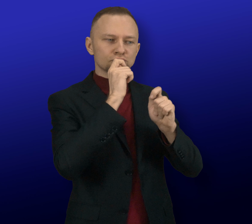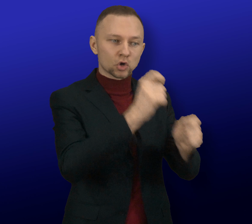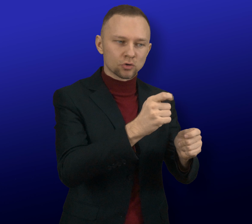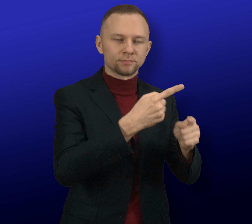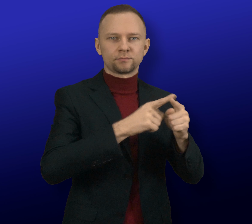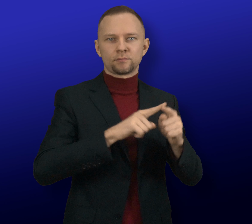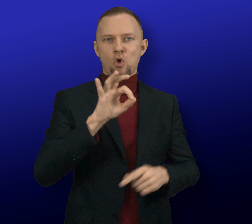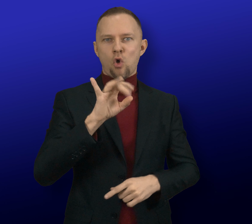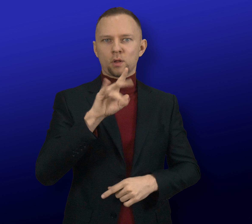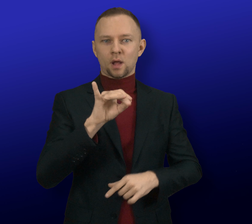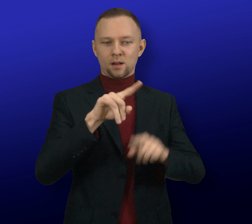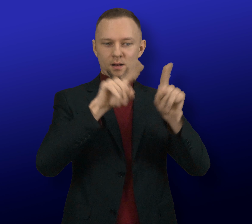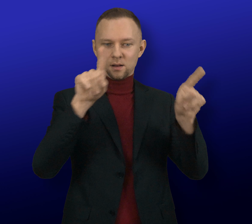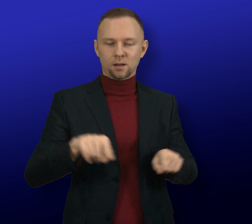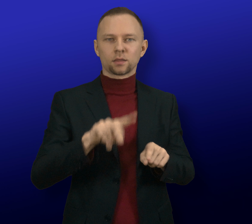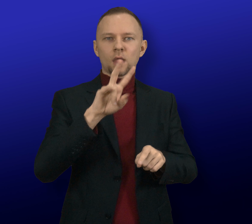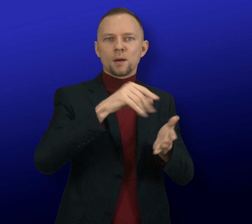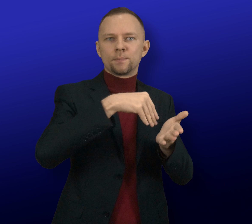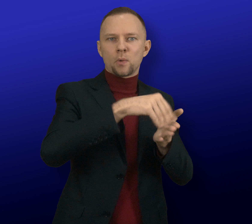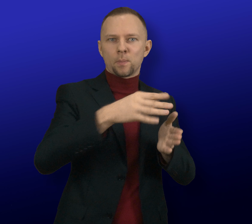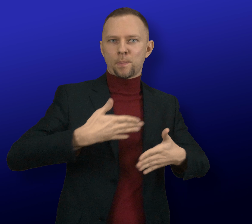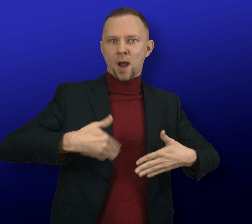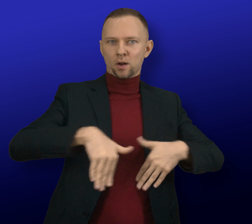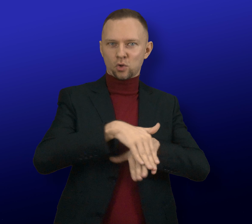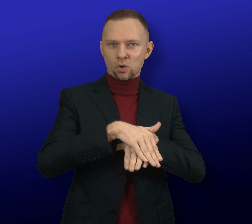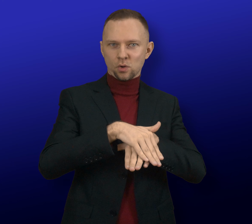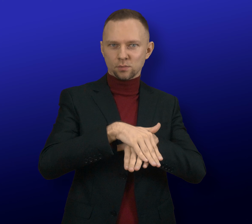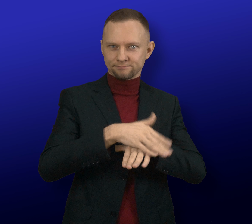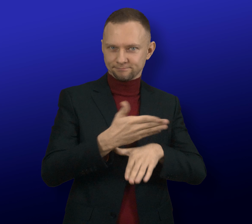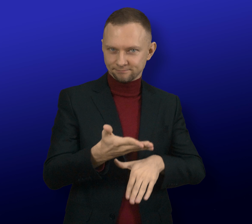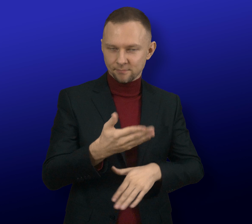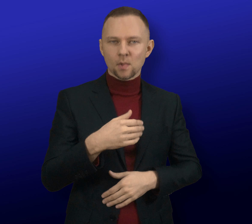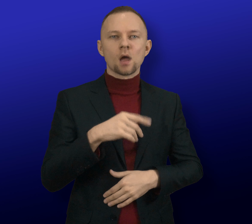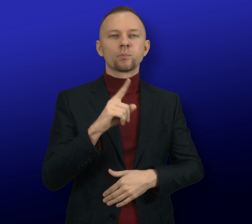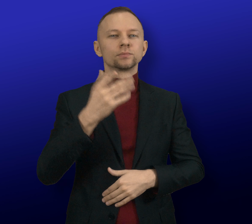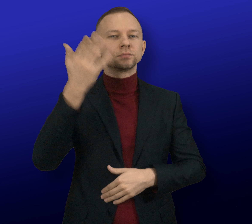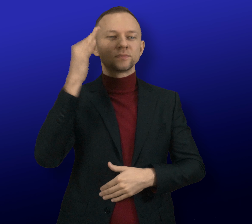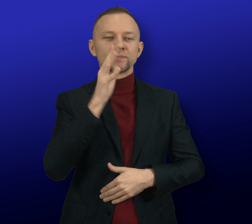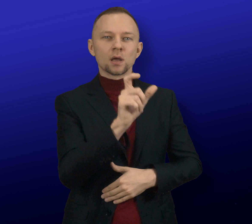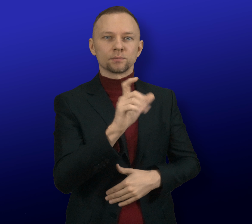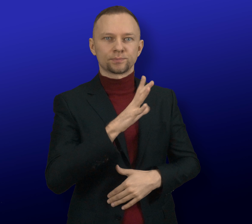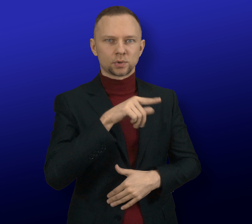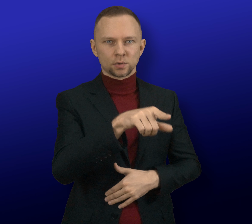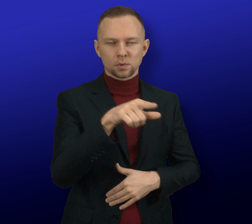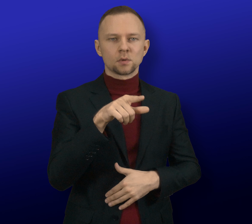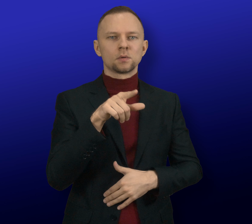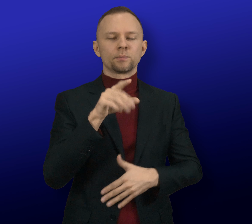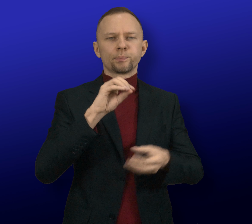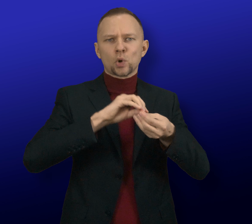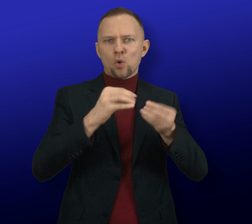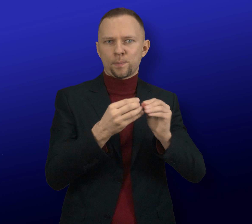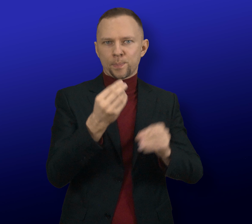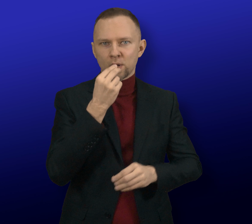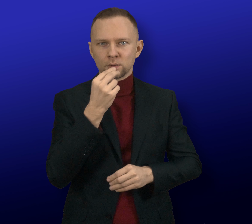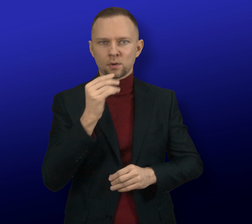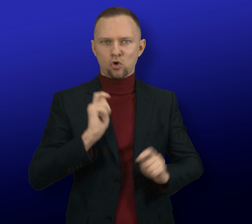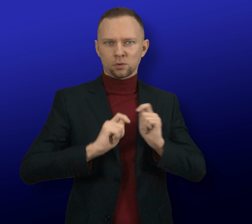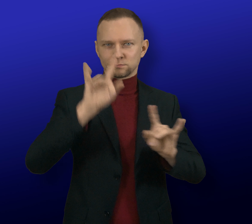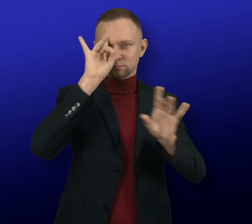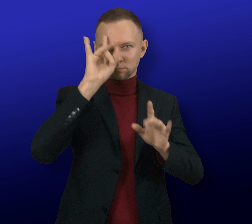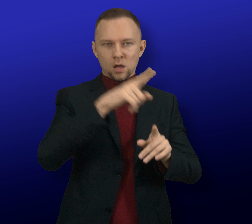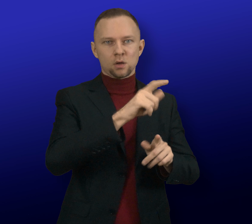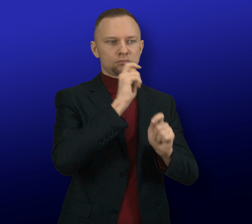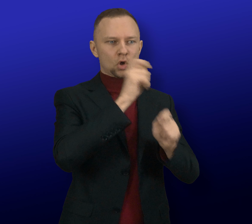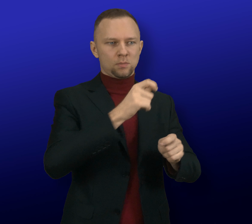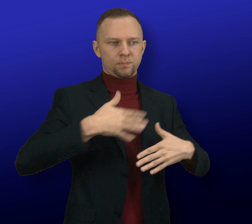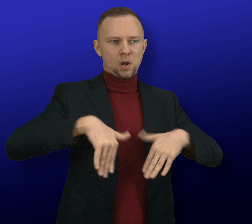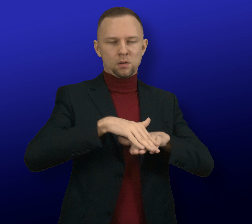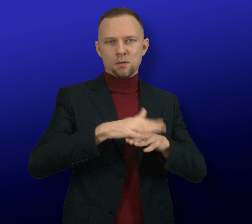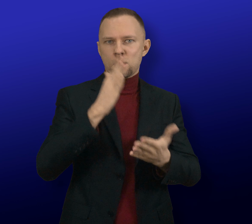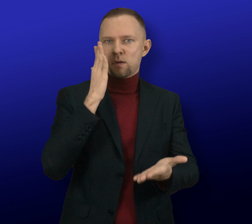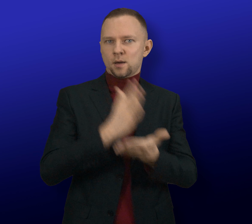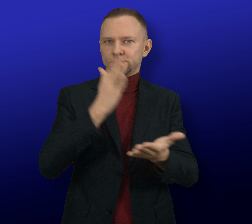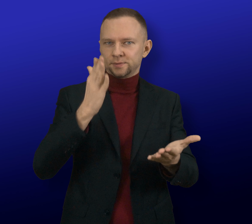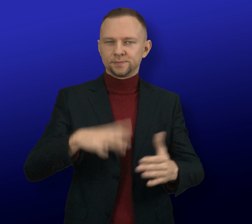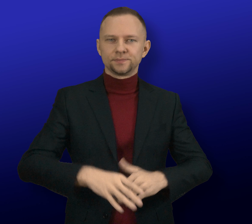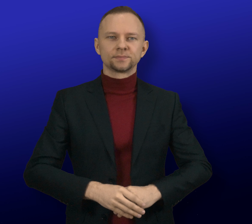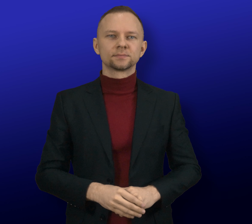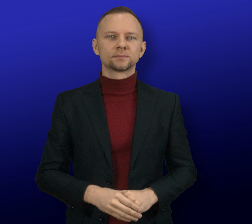in the form of a warrant for a coat (at that time there were serious problems with food and clothing).